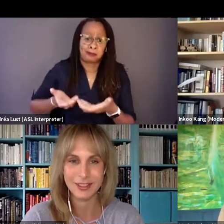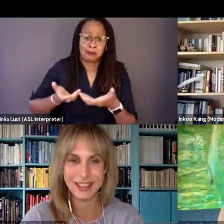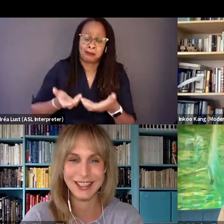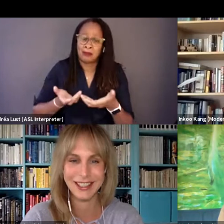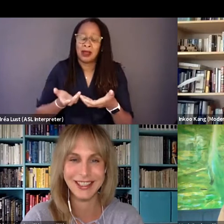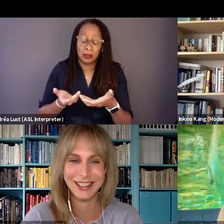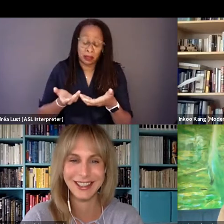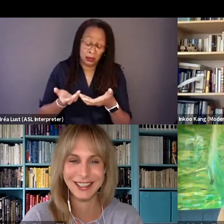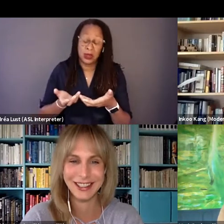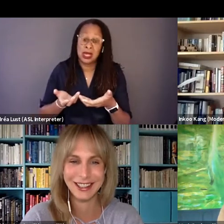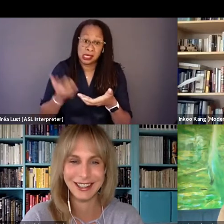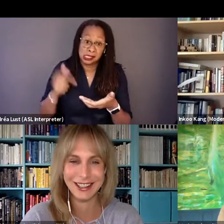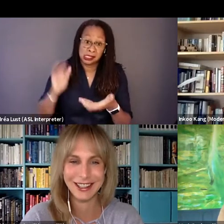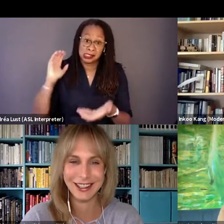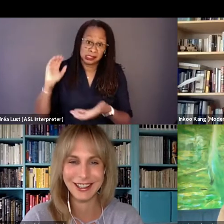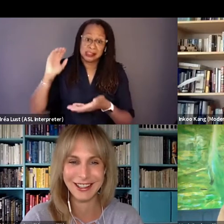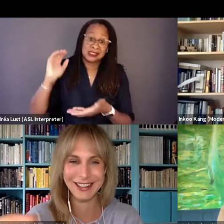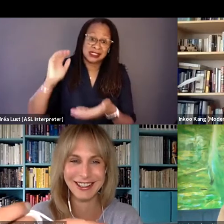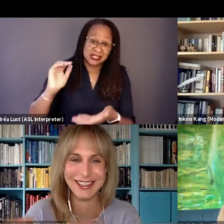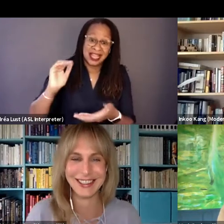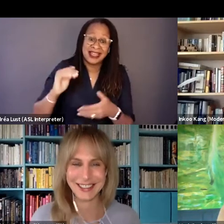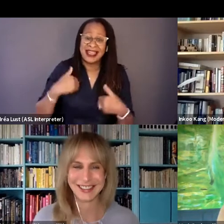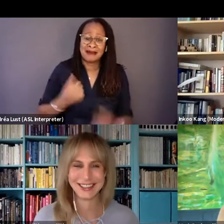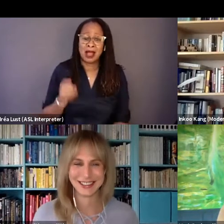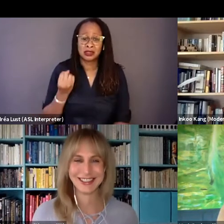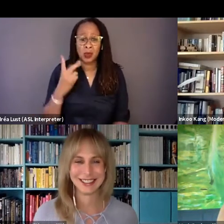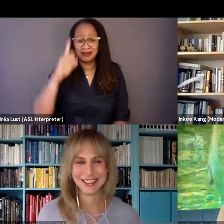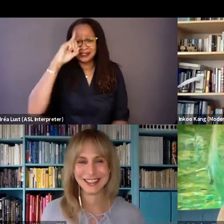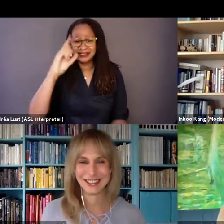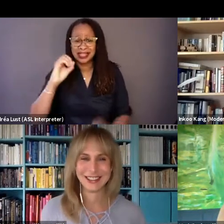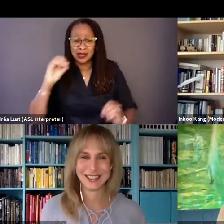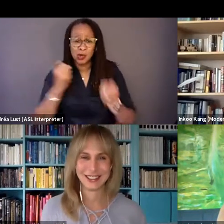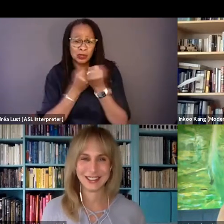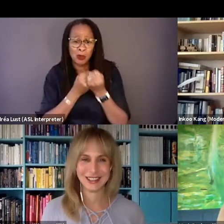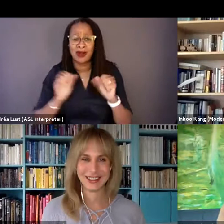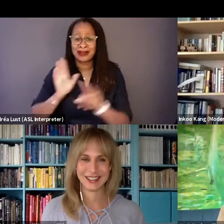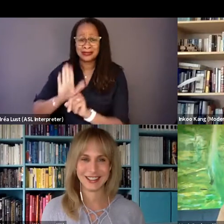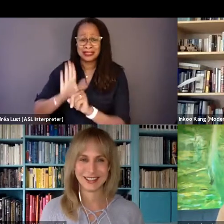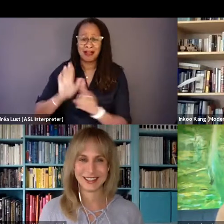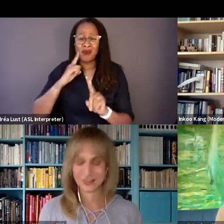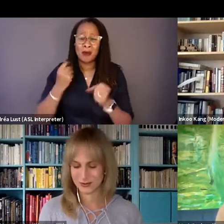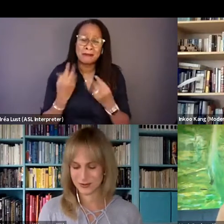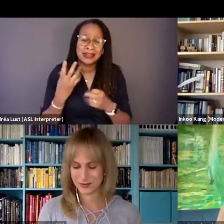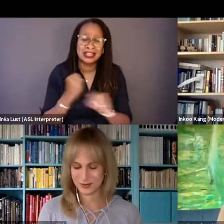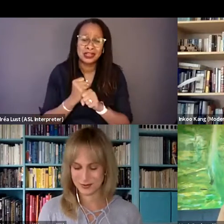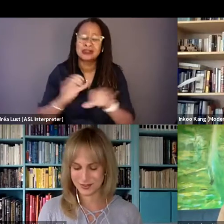with about 12 cents and know he did this thing all on his own for years and years and years.